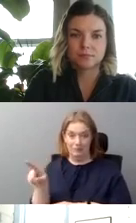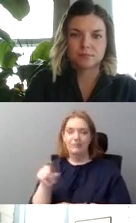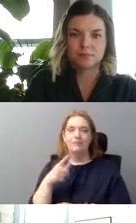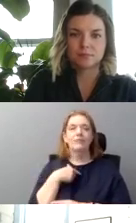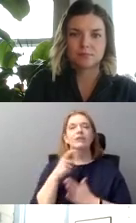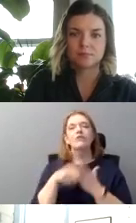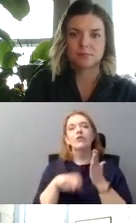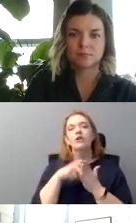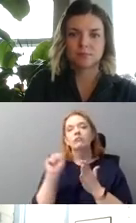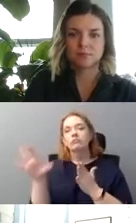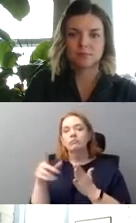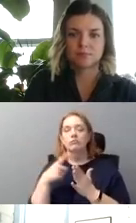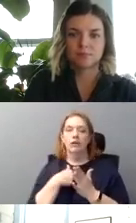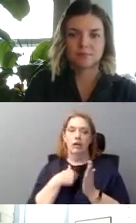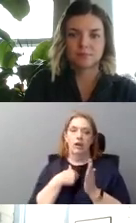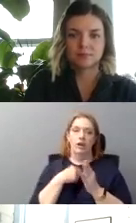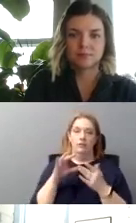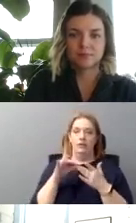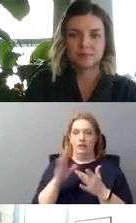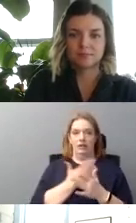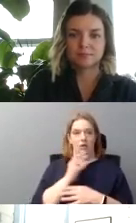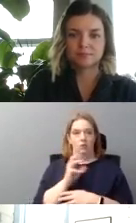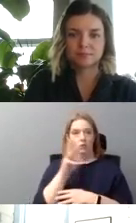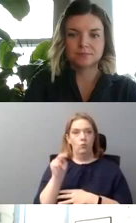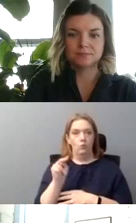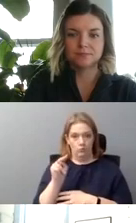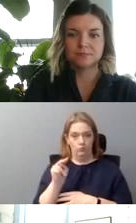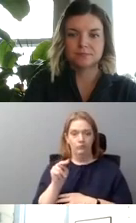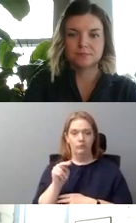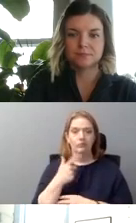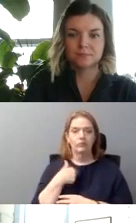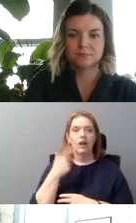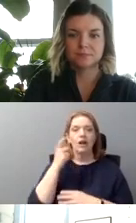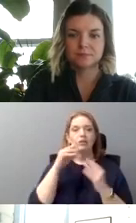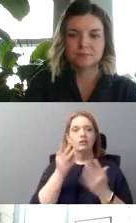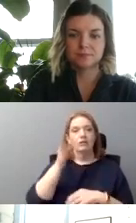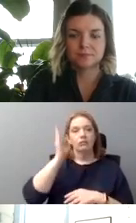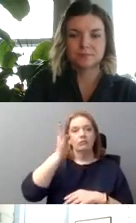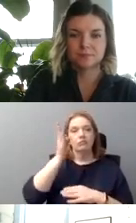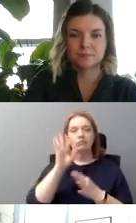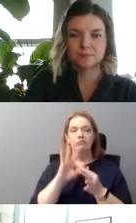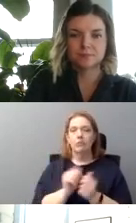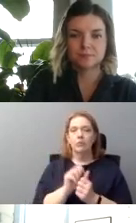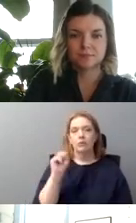leading our own public programming. I actually gave a talk on SOMA, and just how